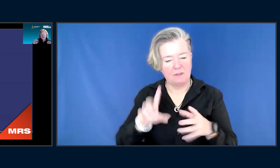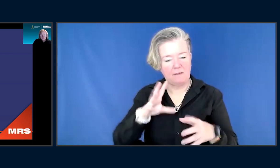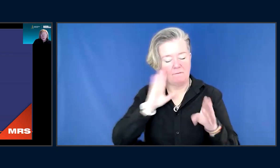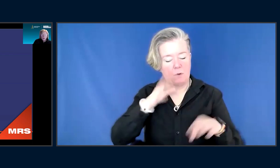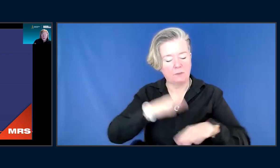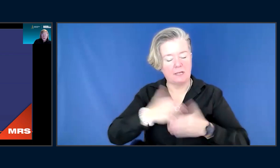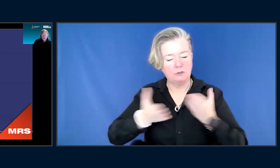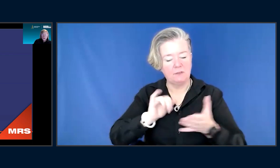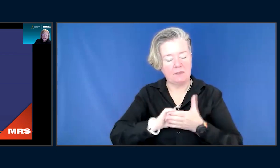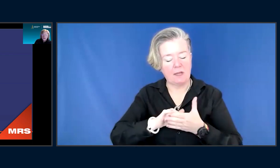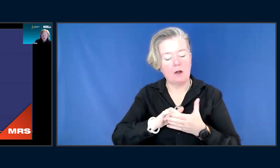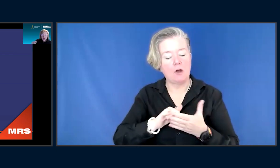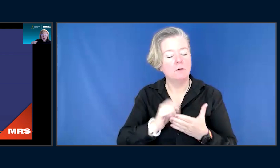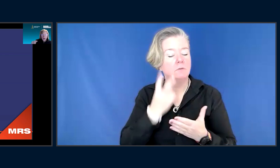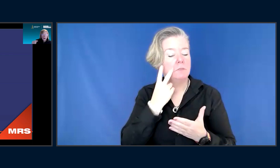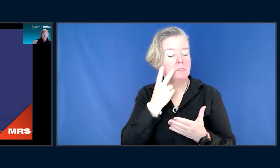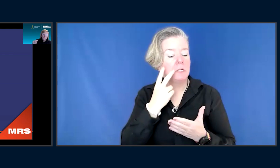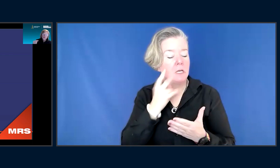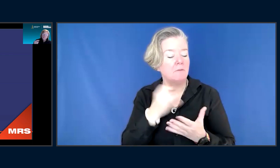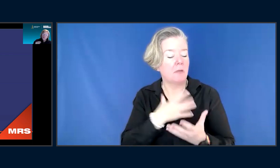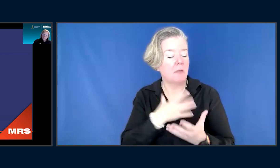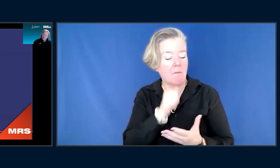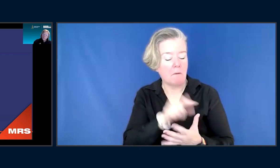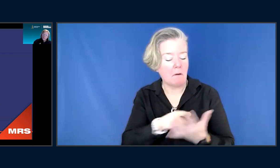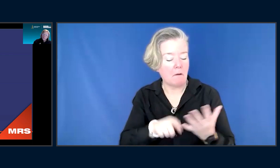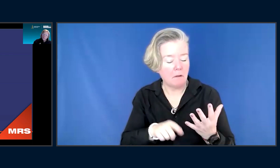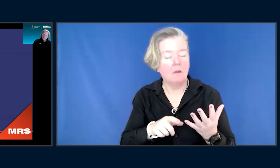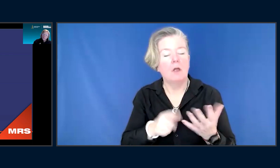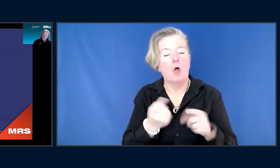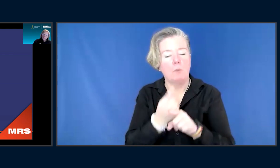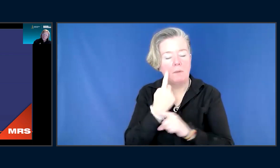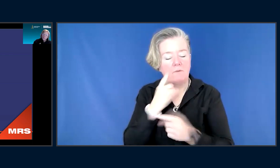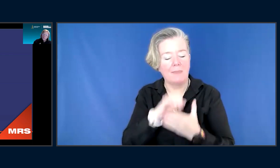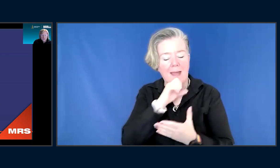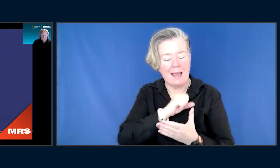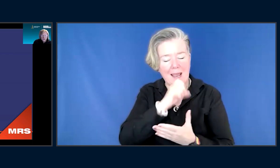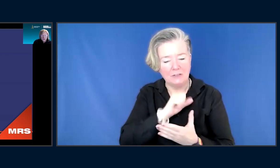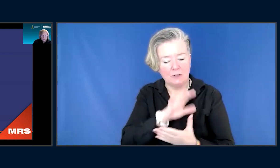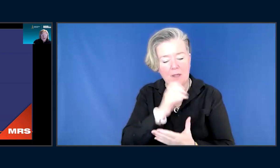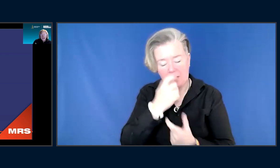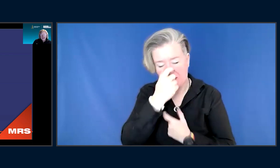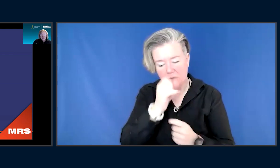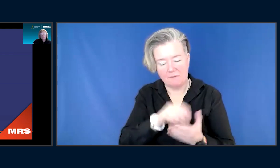and they focus on services that are exploratory in nature. They're appropriate for the age and the interest